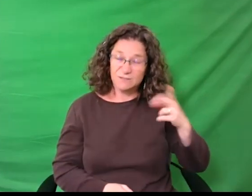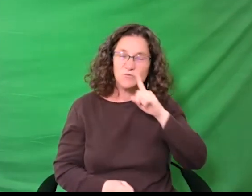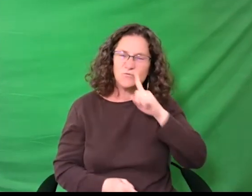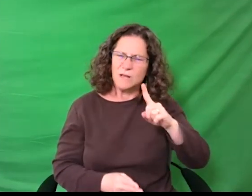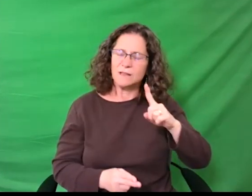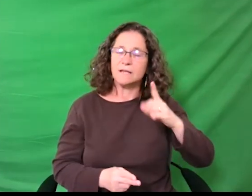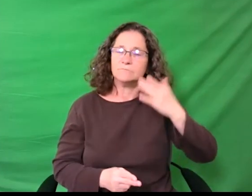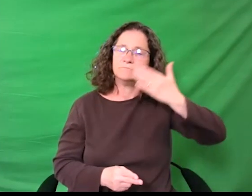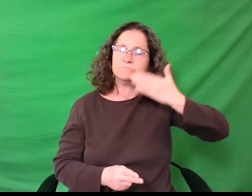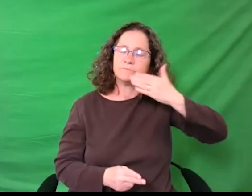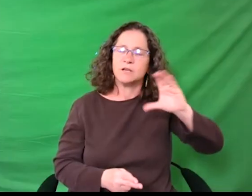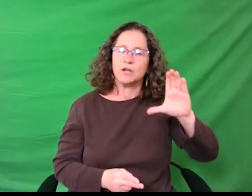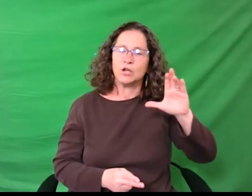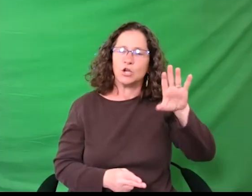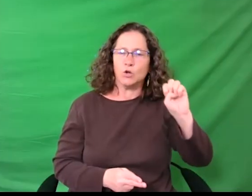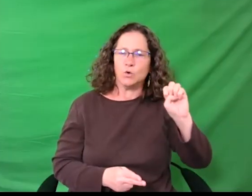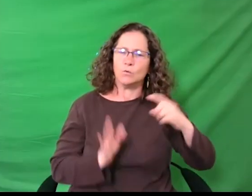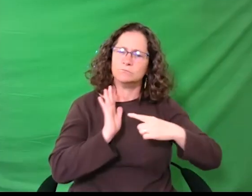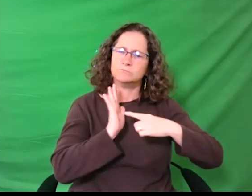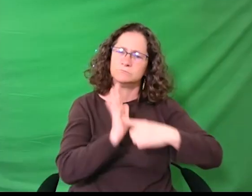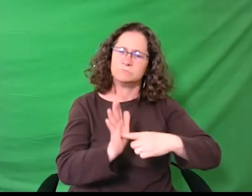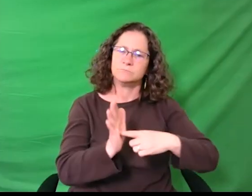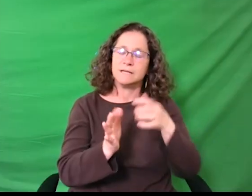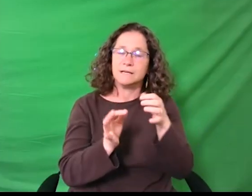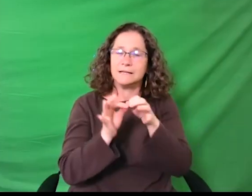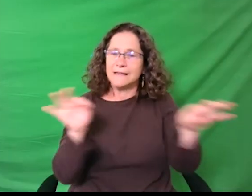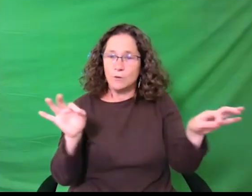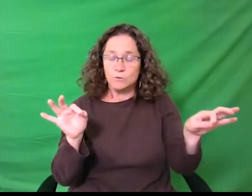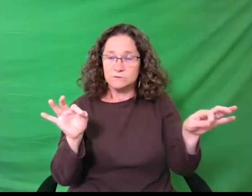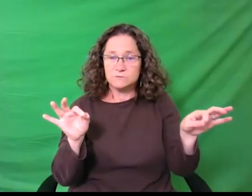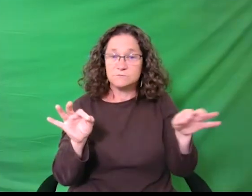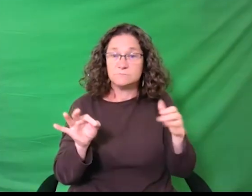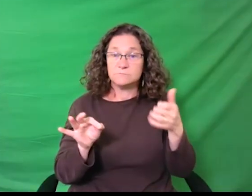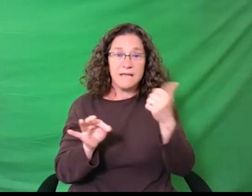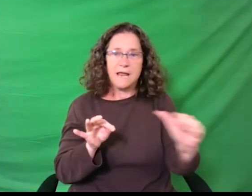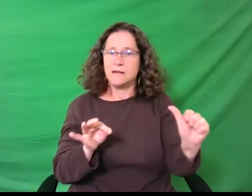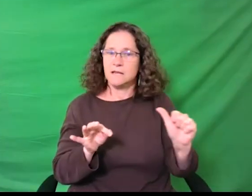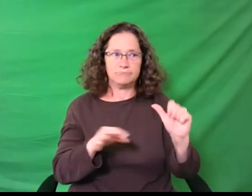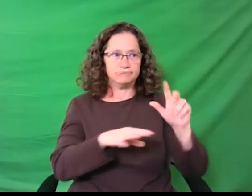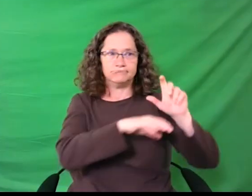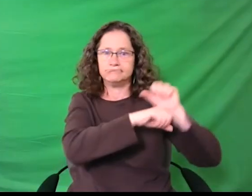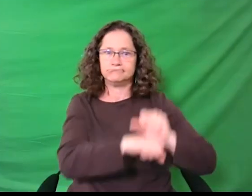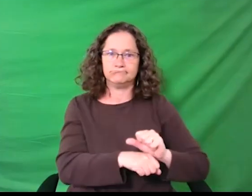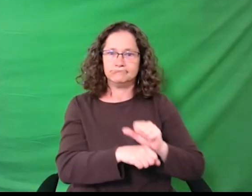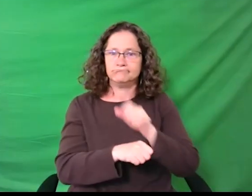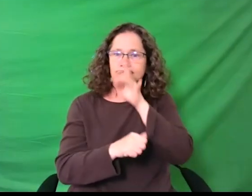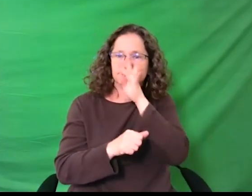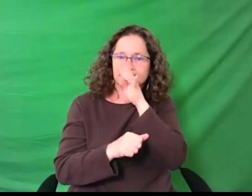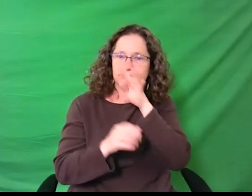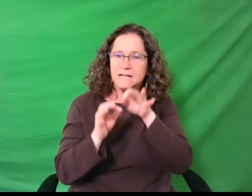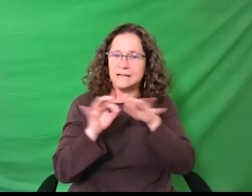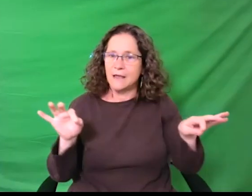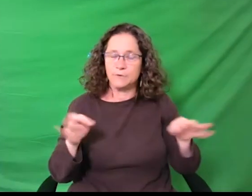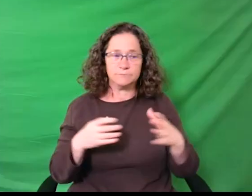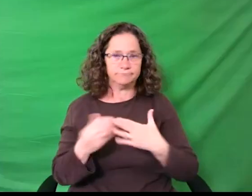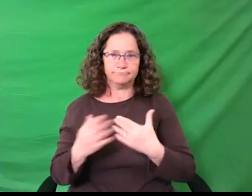So it can be used for any traditionally spoken language, English, French, Spanish.